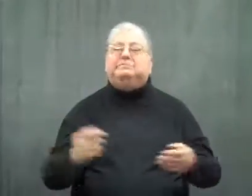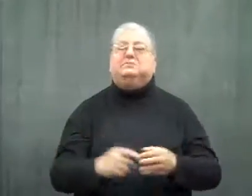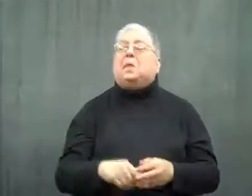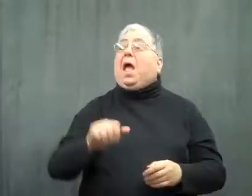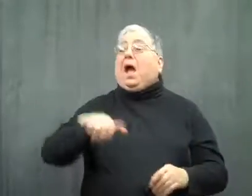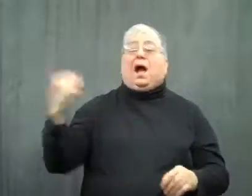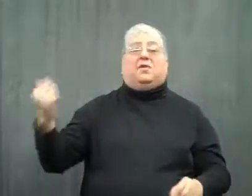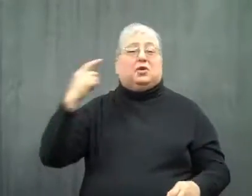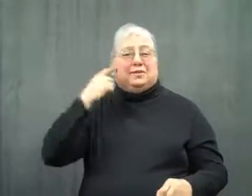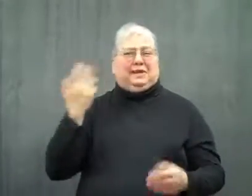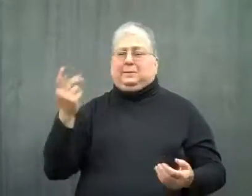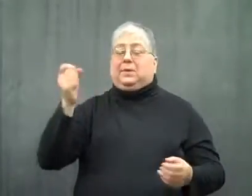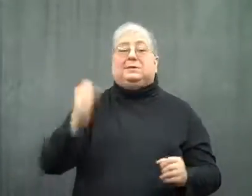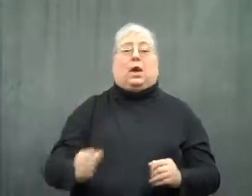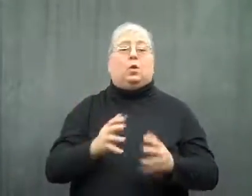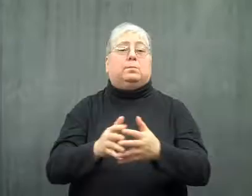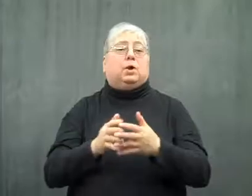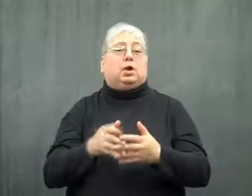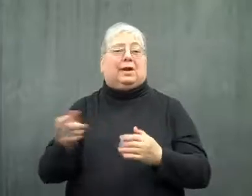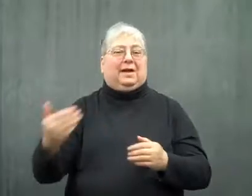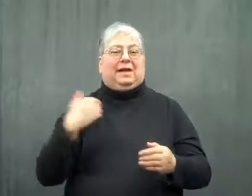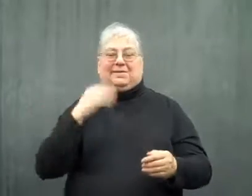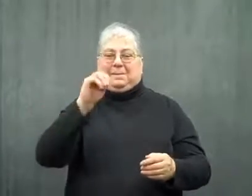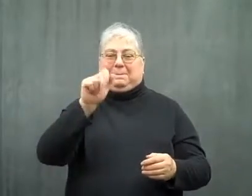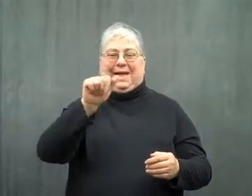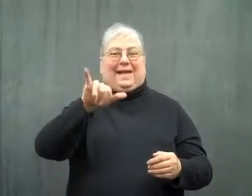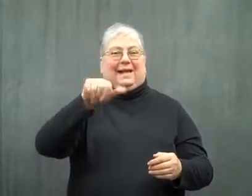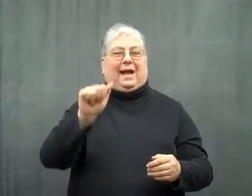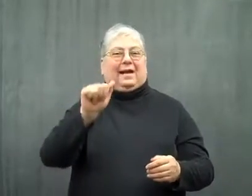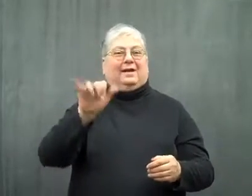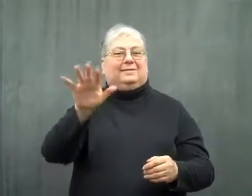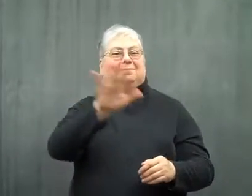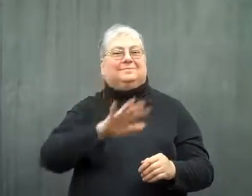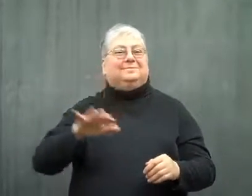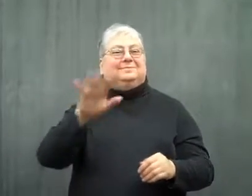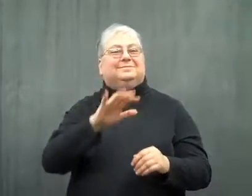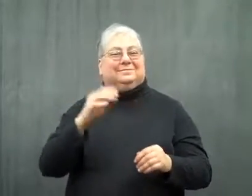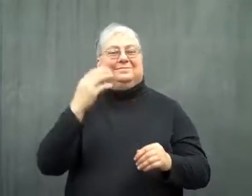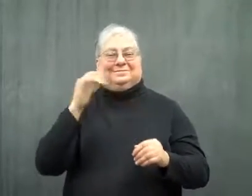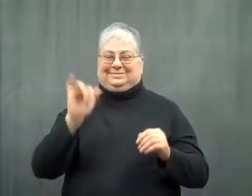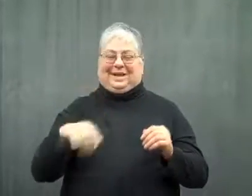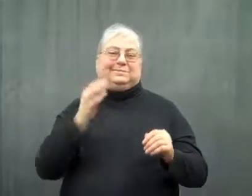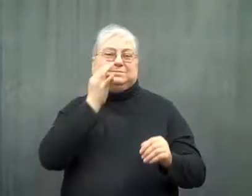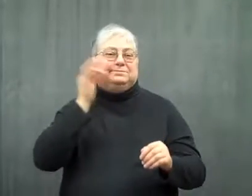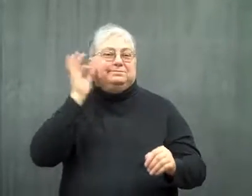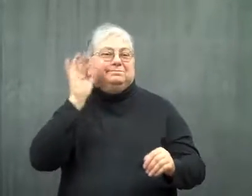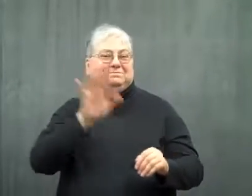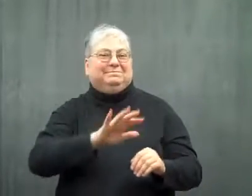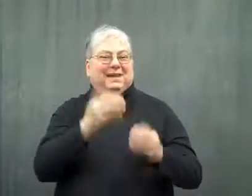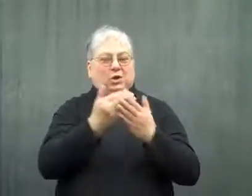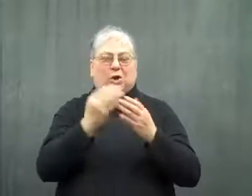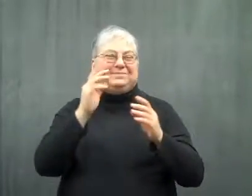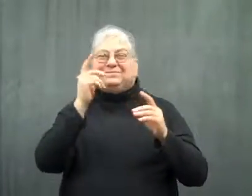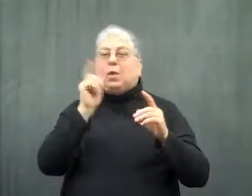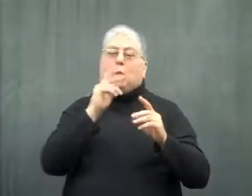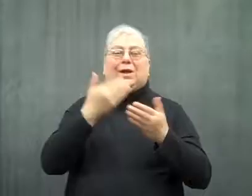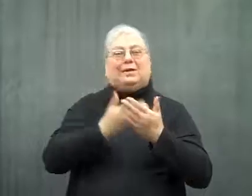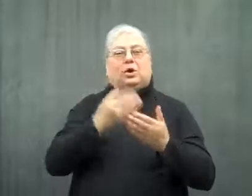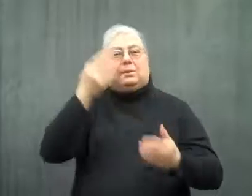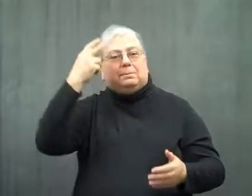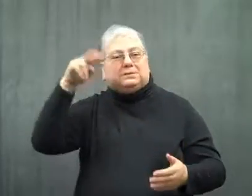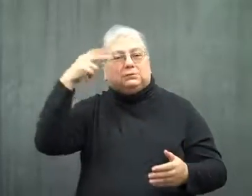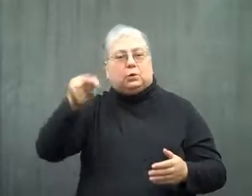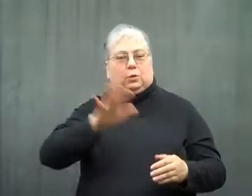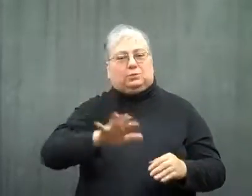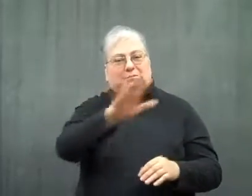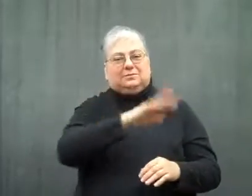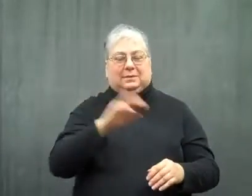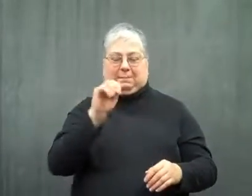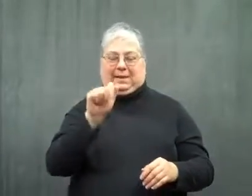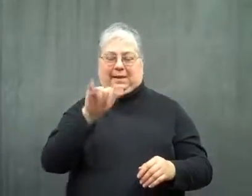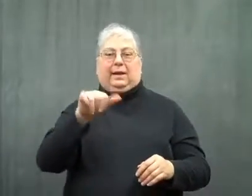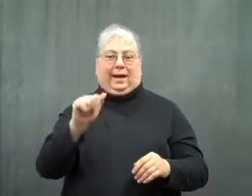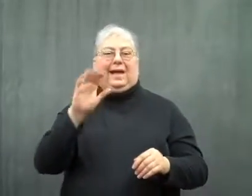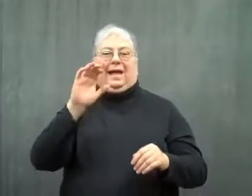In South America there is the Maya Indians, actually near Mexico.